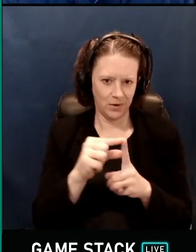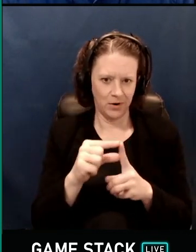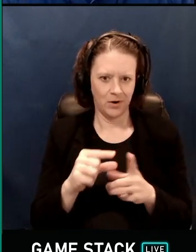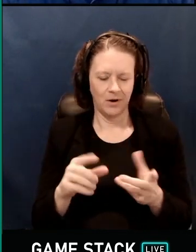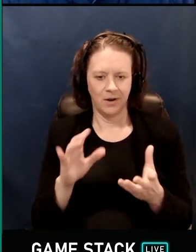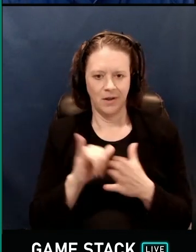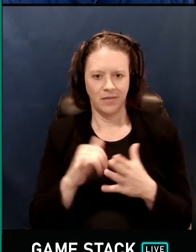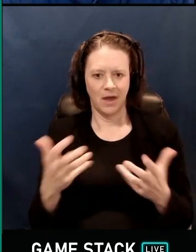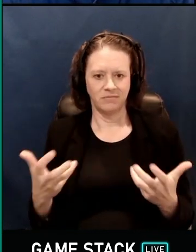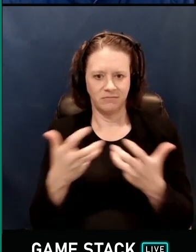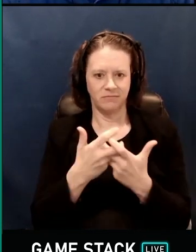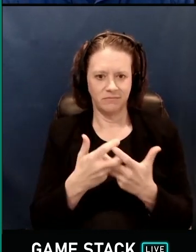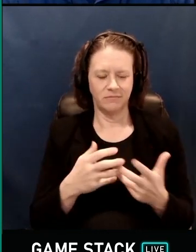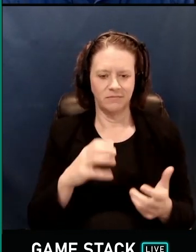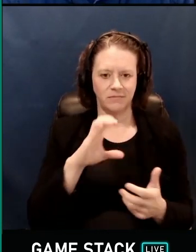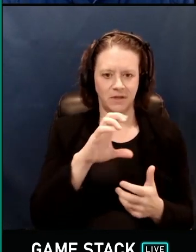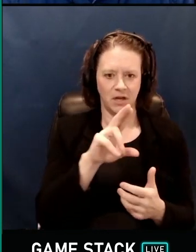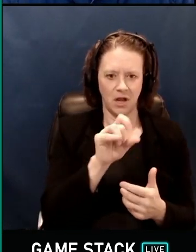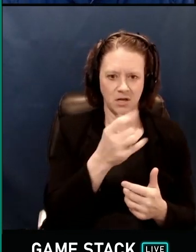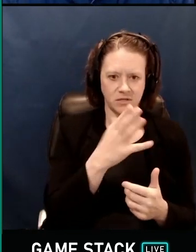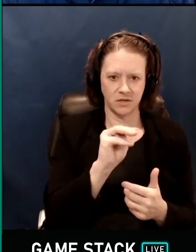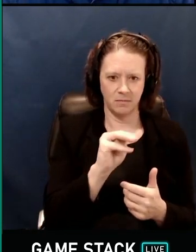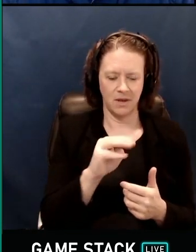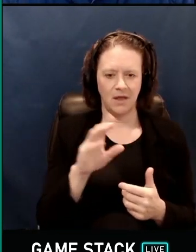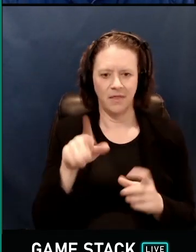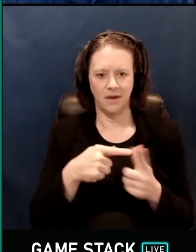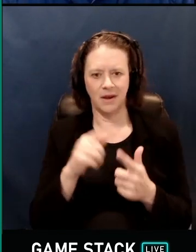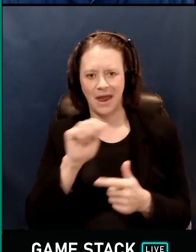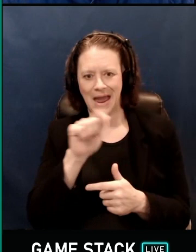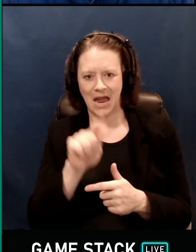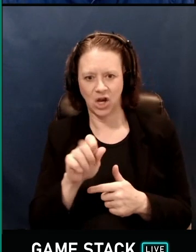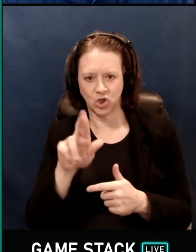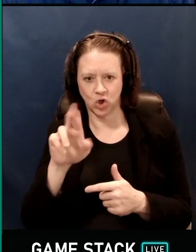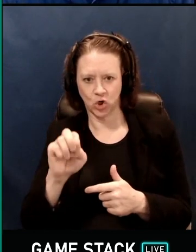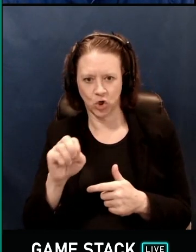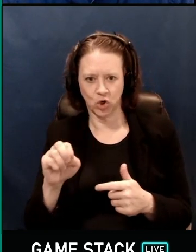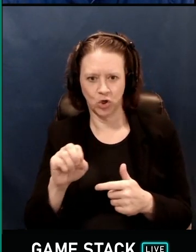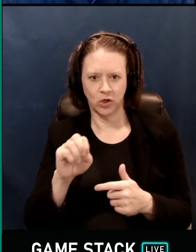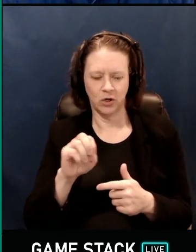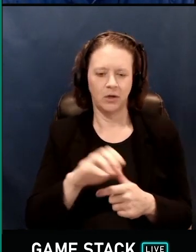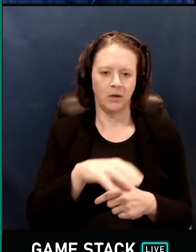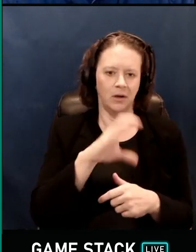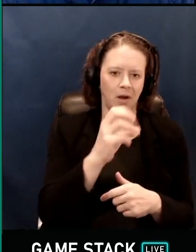It's written in the Go language, prebuilt binaries are available for Windows,